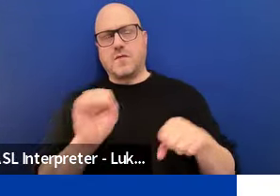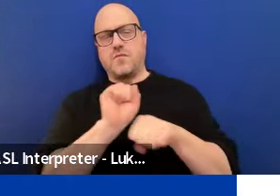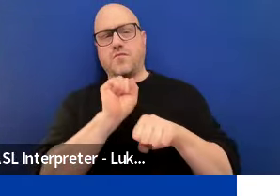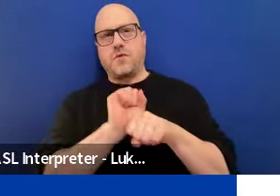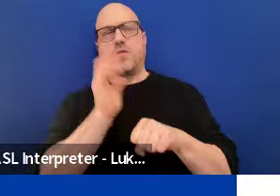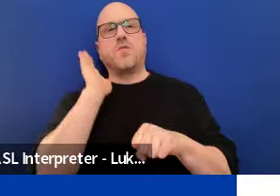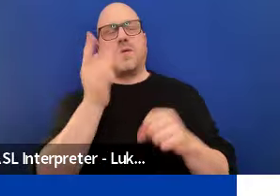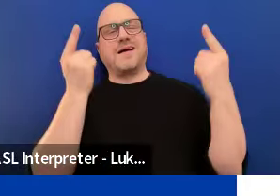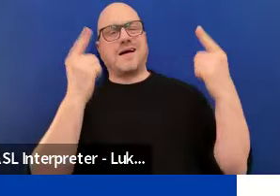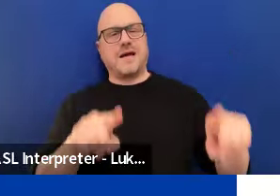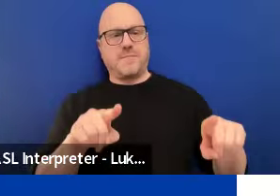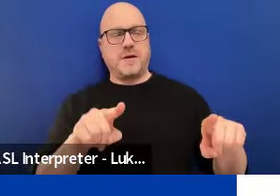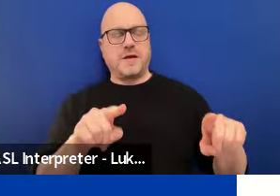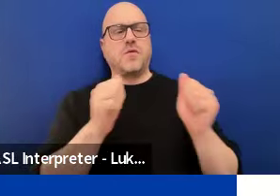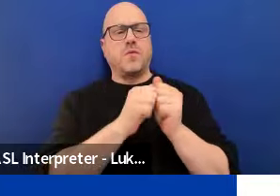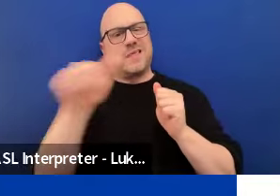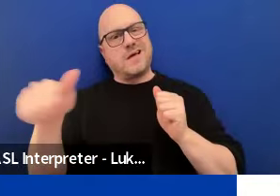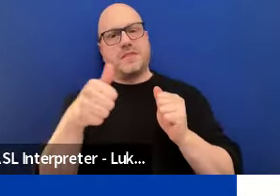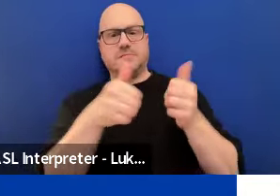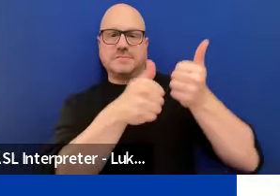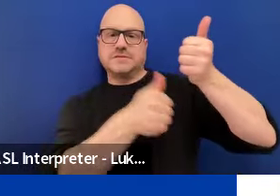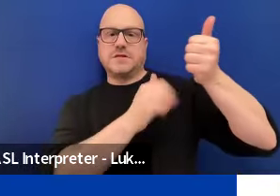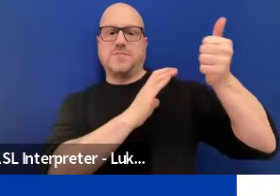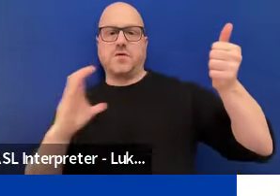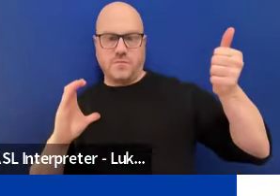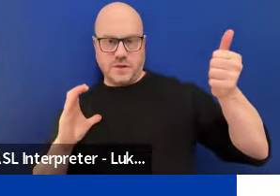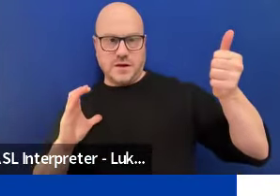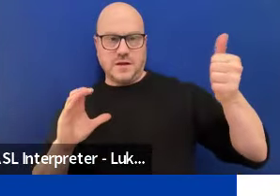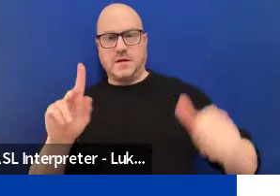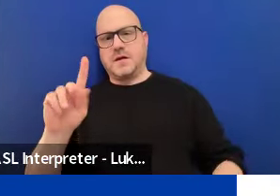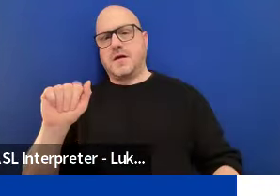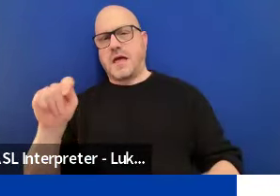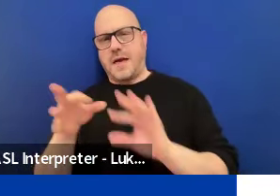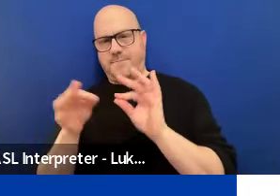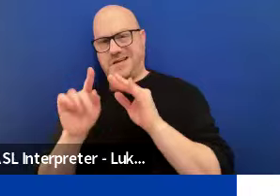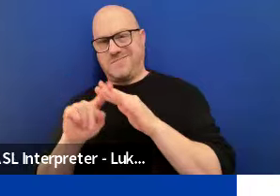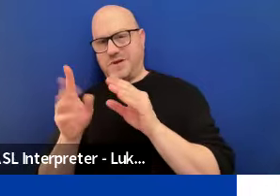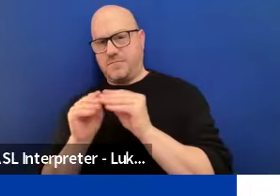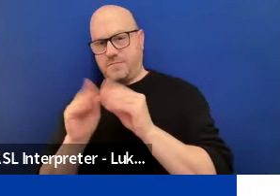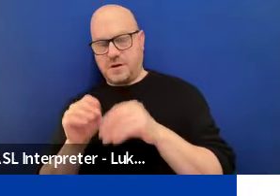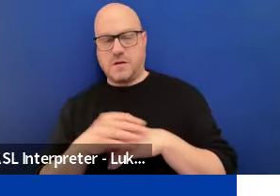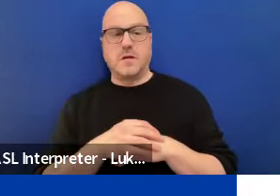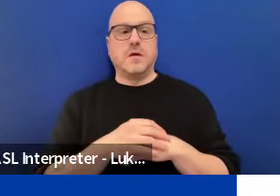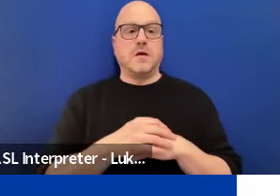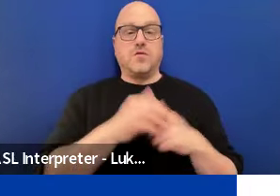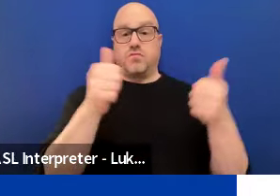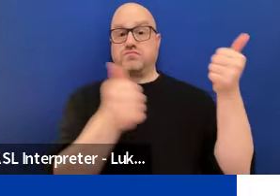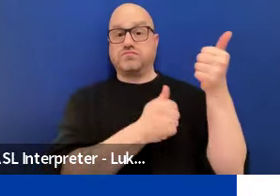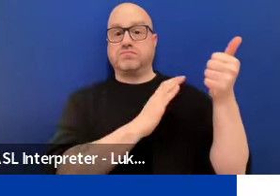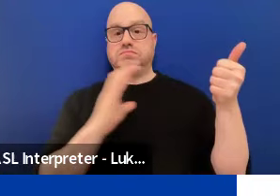ACCESSIBILITY WORKPLAN. AND A LOT OF THAT WORK WILL HAPPEN WITHIN THE SUBCOMMITTEES THAT KAT MENTIONED AT THE OUTSET